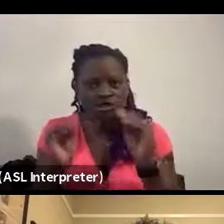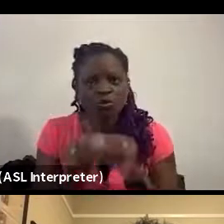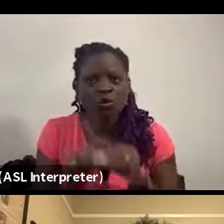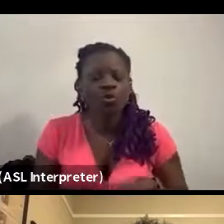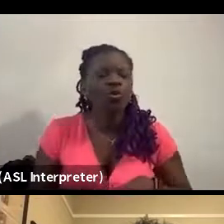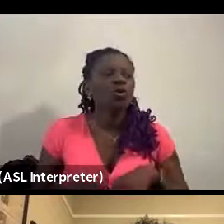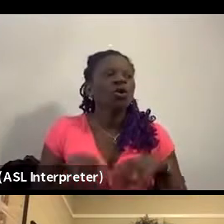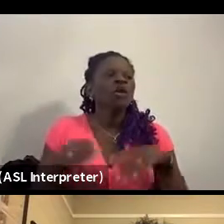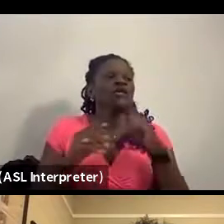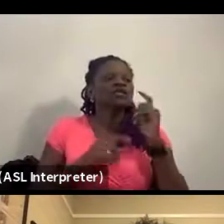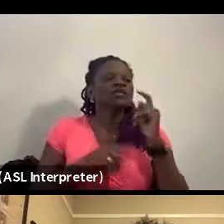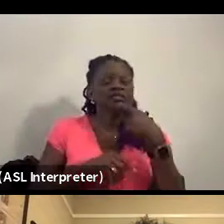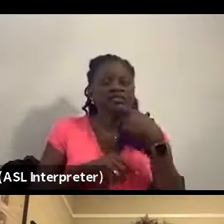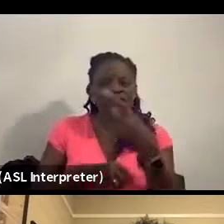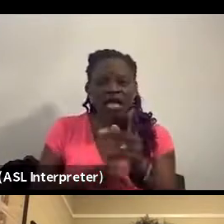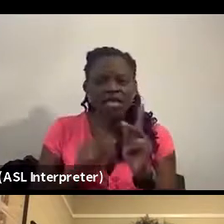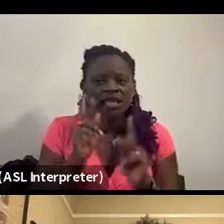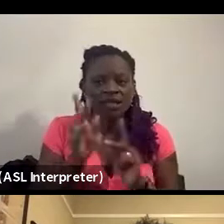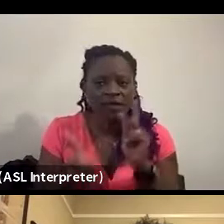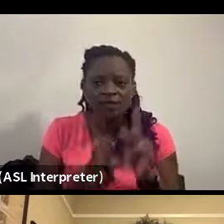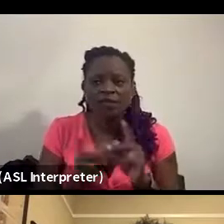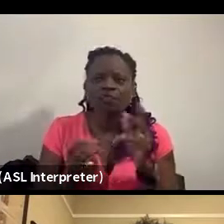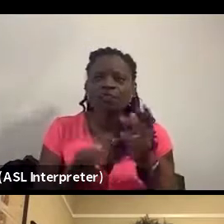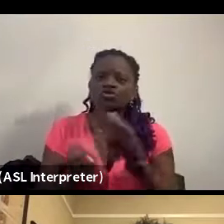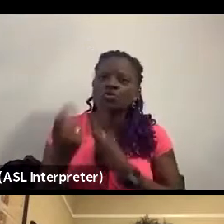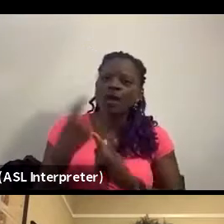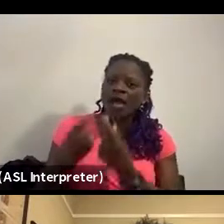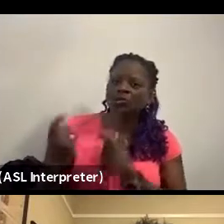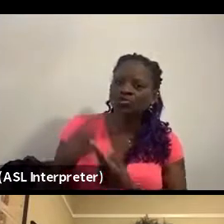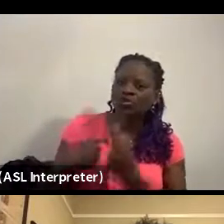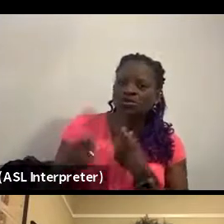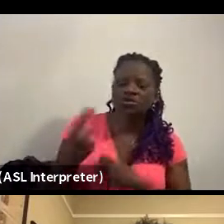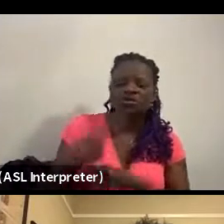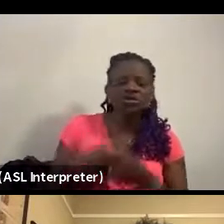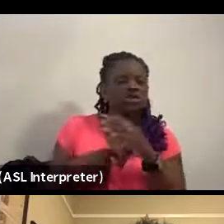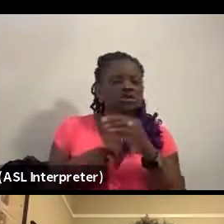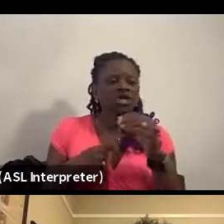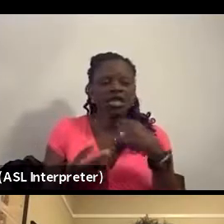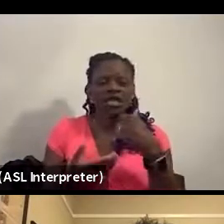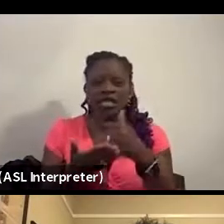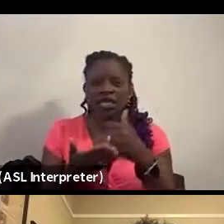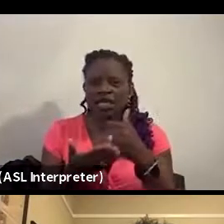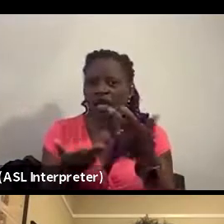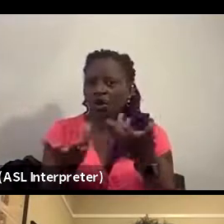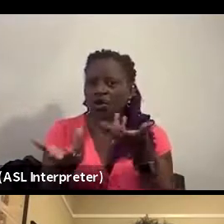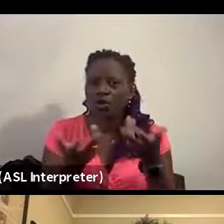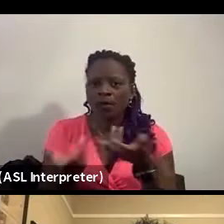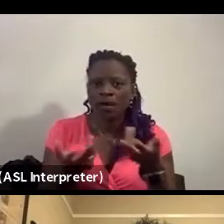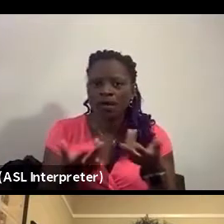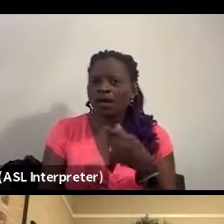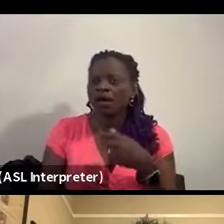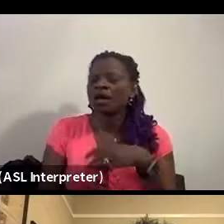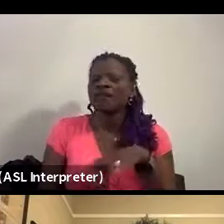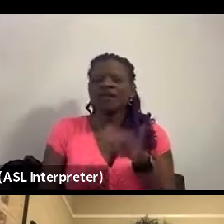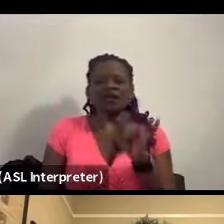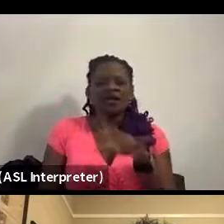giving people the opportunity to ask questions and allowing their fears, just like Dr. Bishop, Dr. Precocity and Dr.